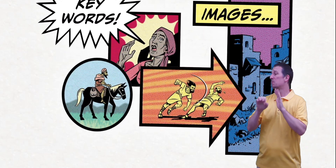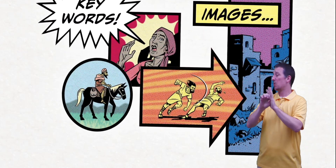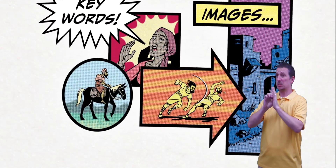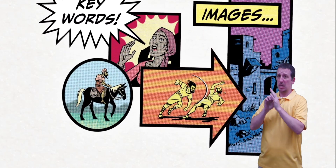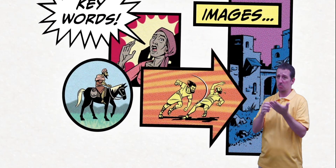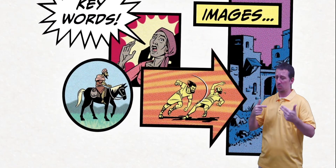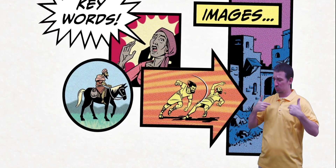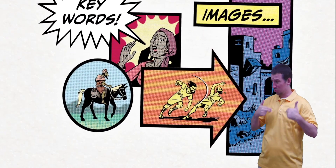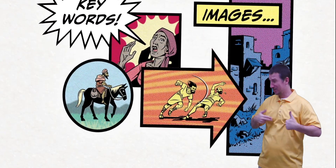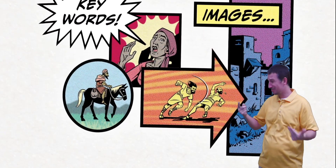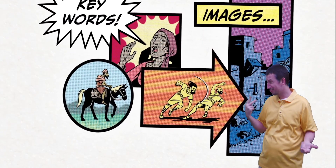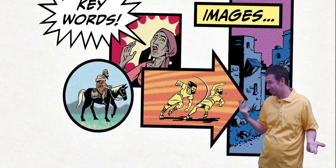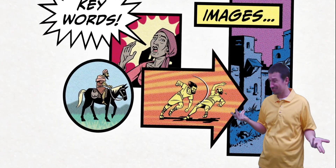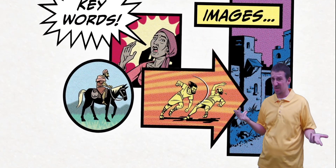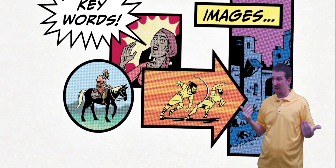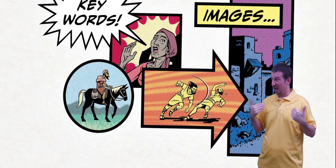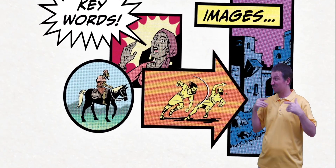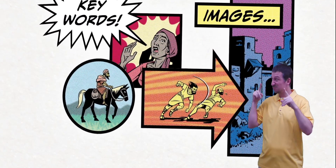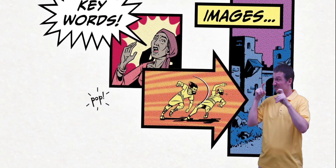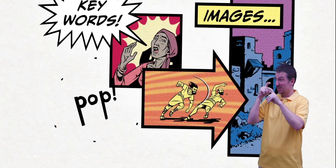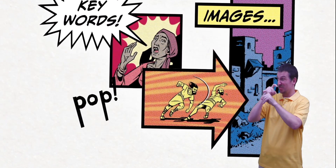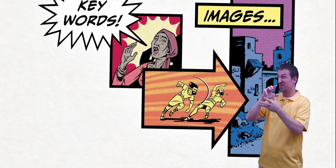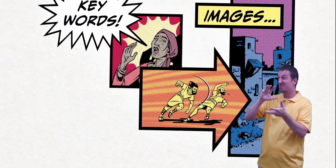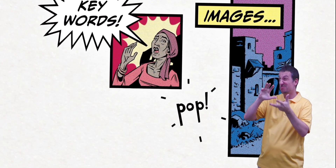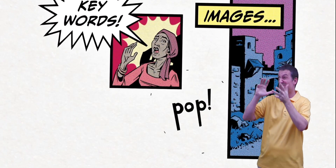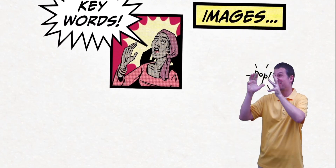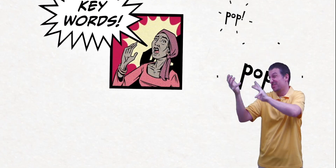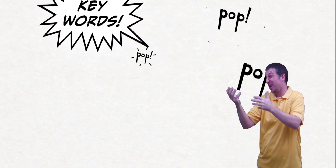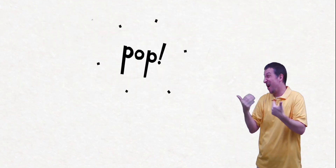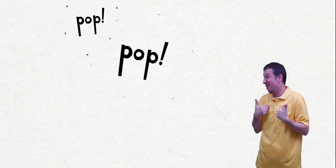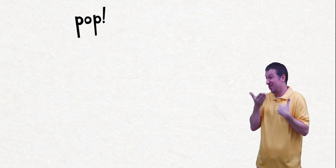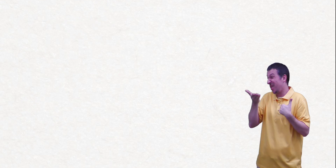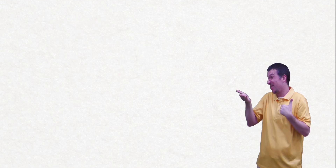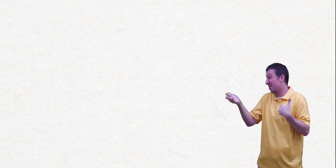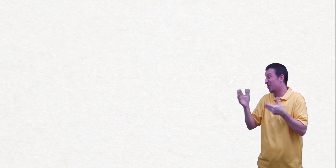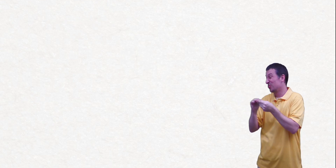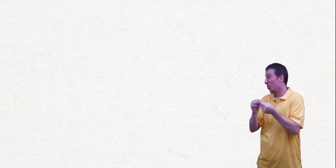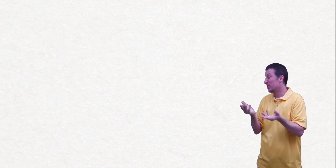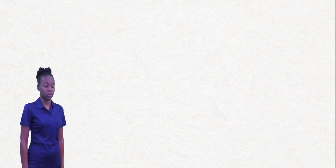Take for example one of the main themes of the Bible, the complex and tragic human condition.